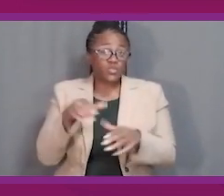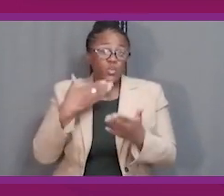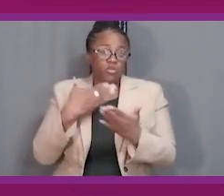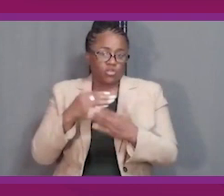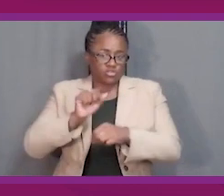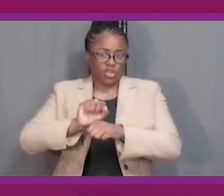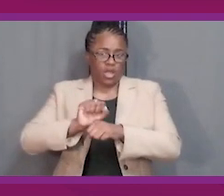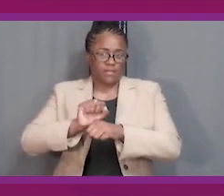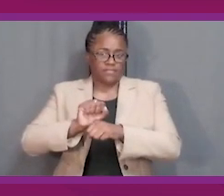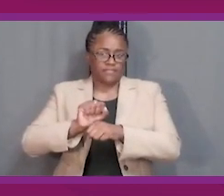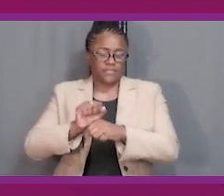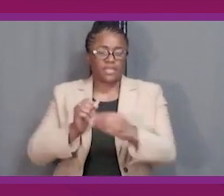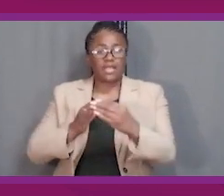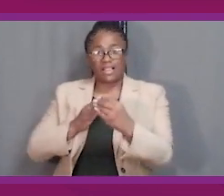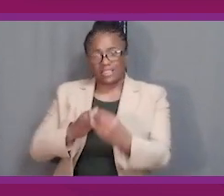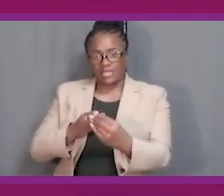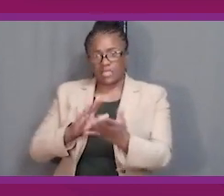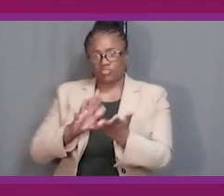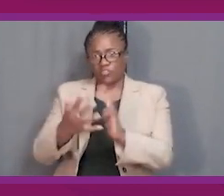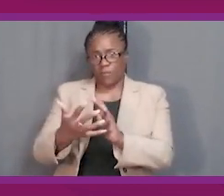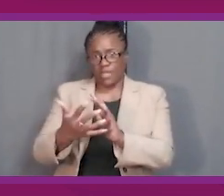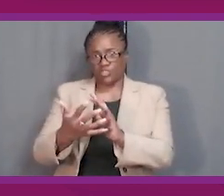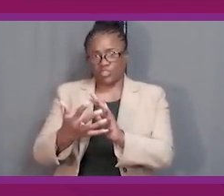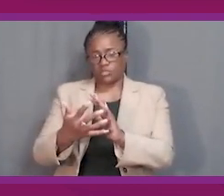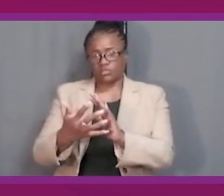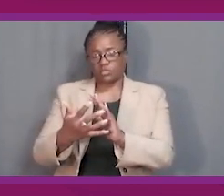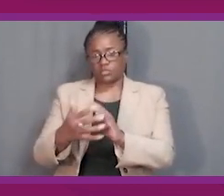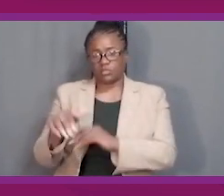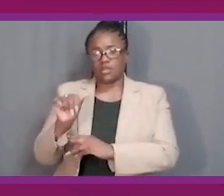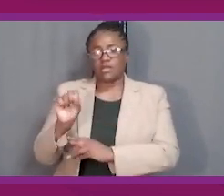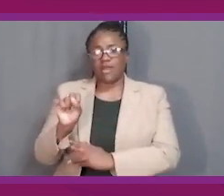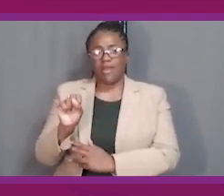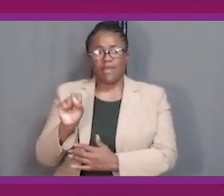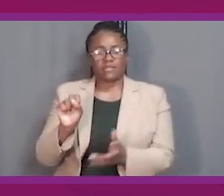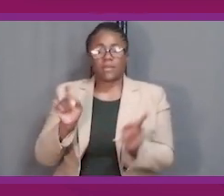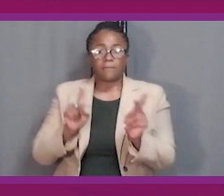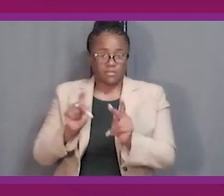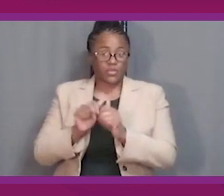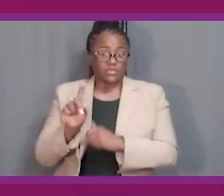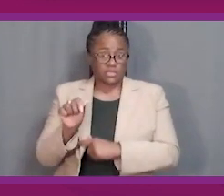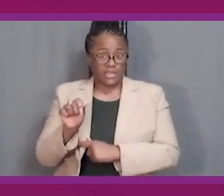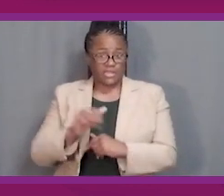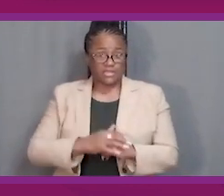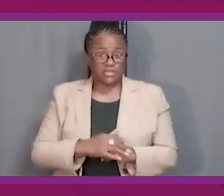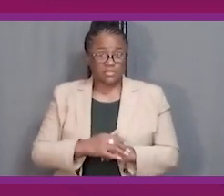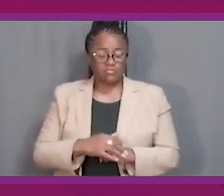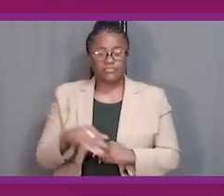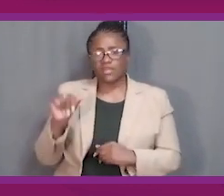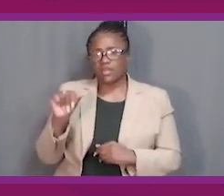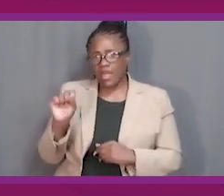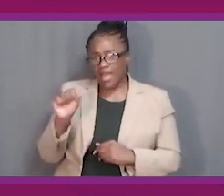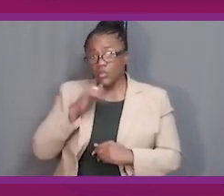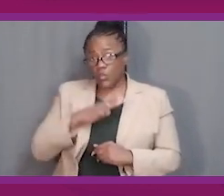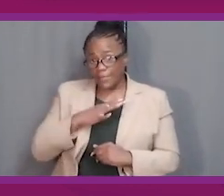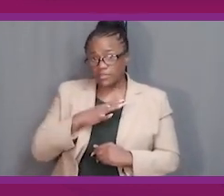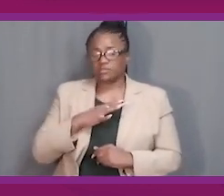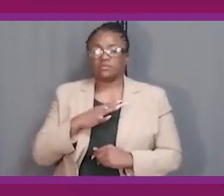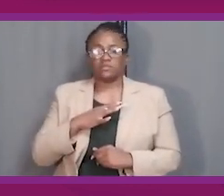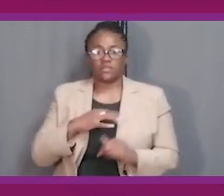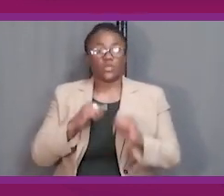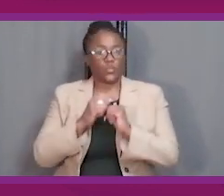people with disabilities, as women with disabilities, we are going to strengthen